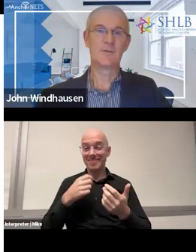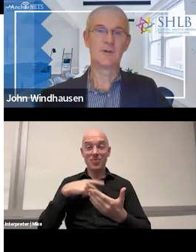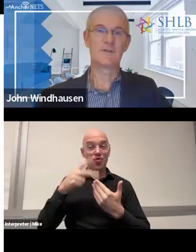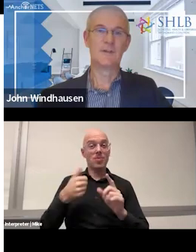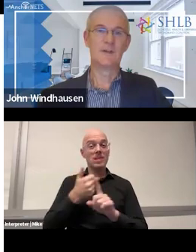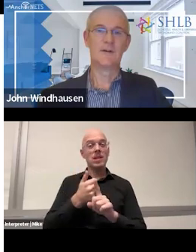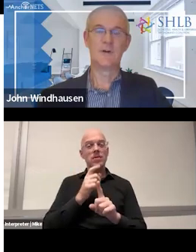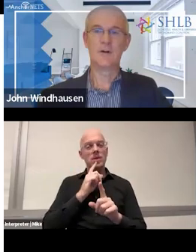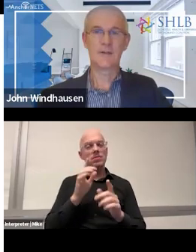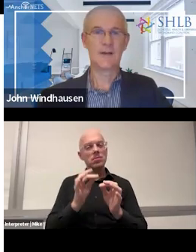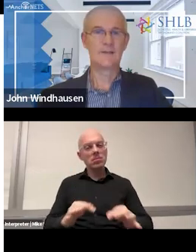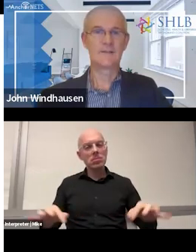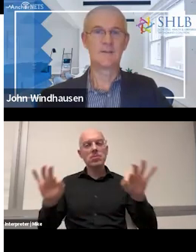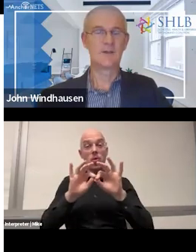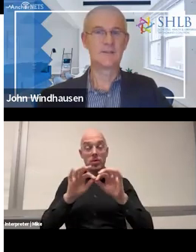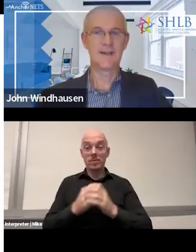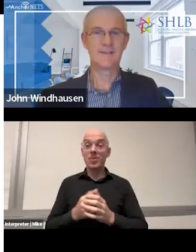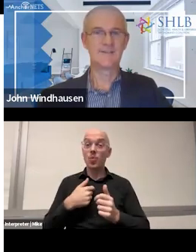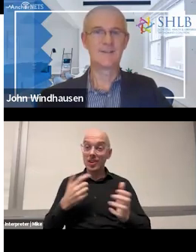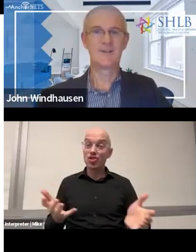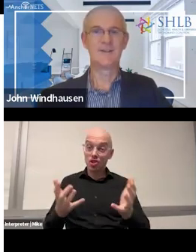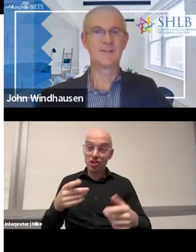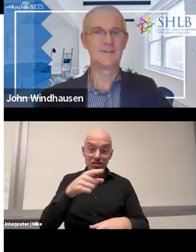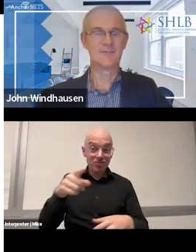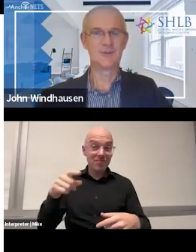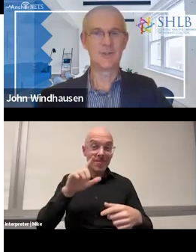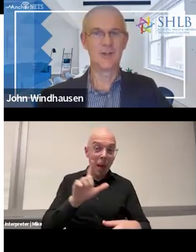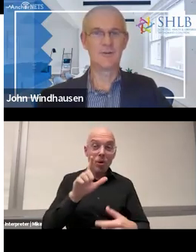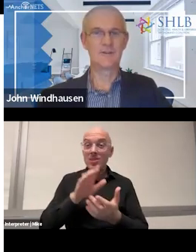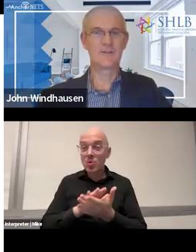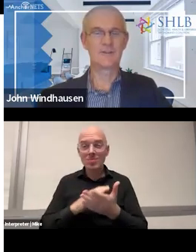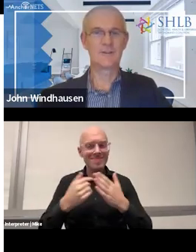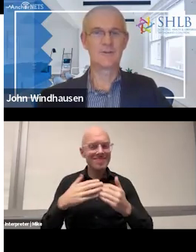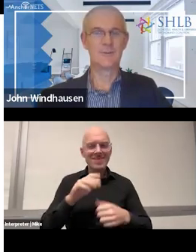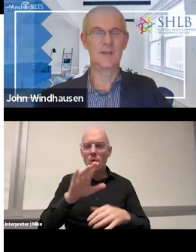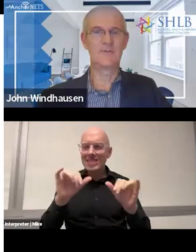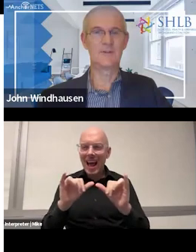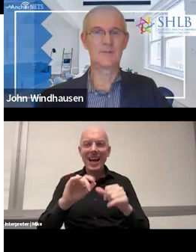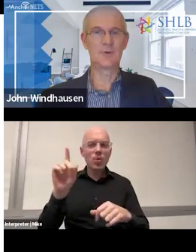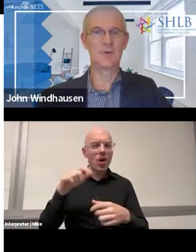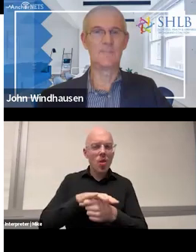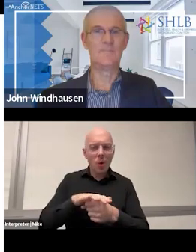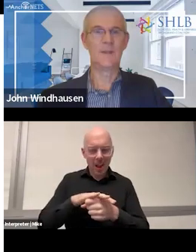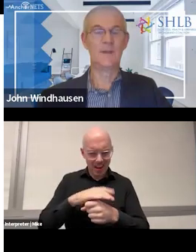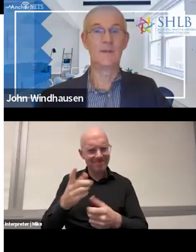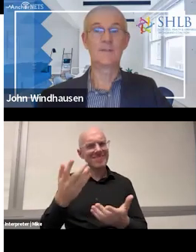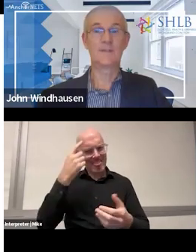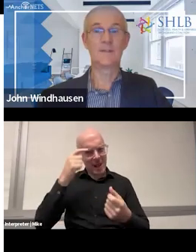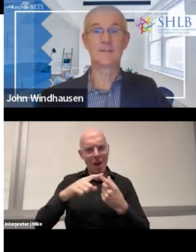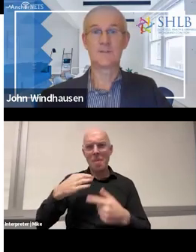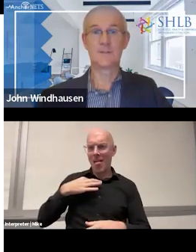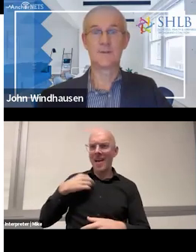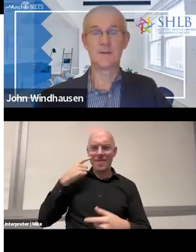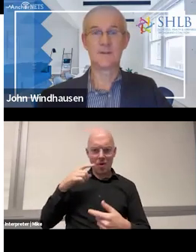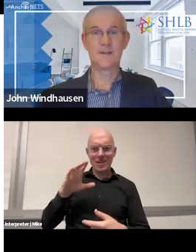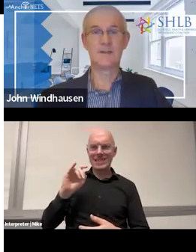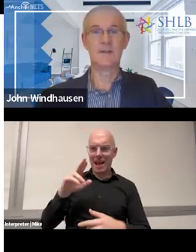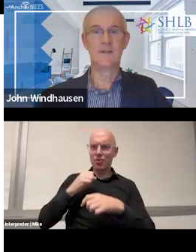John Windhausen: and we encourage schools and libraries of all kinds and all sizes and all different geographies to consider applying for this program.